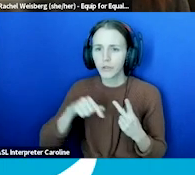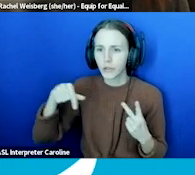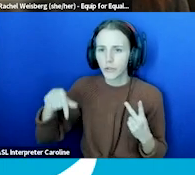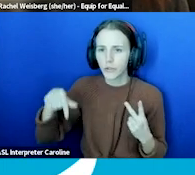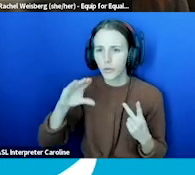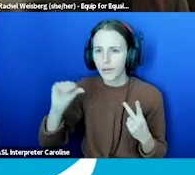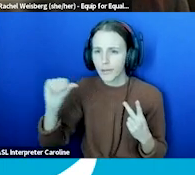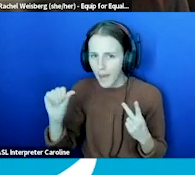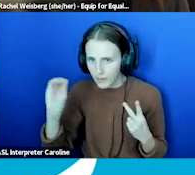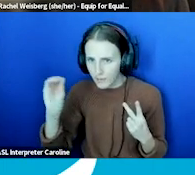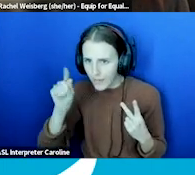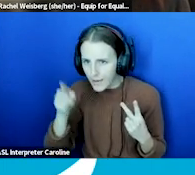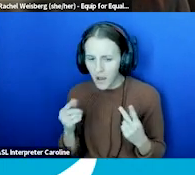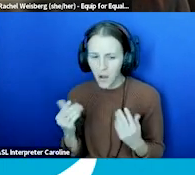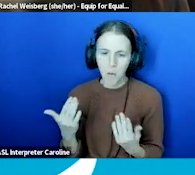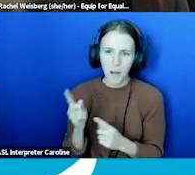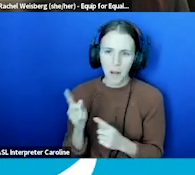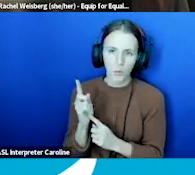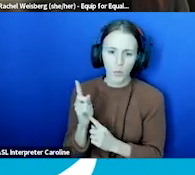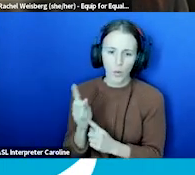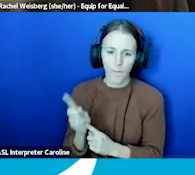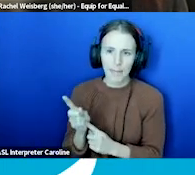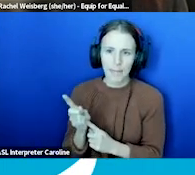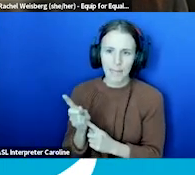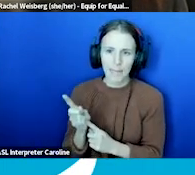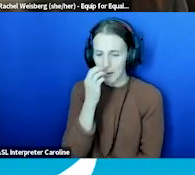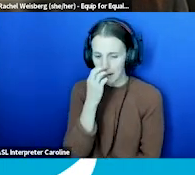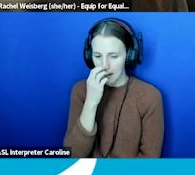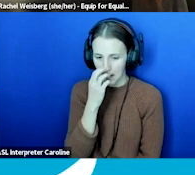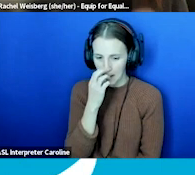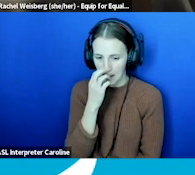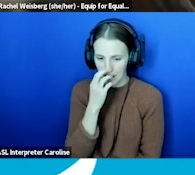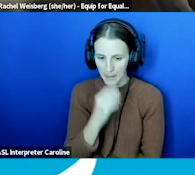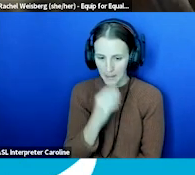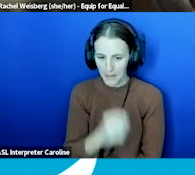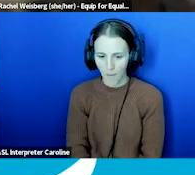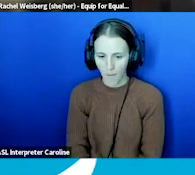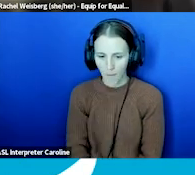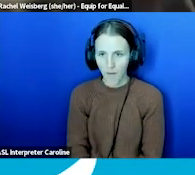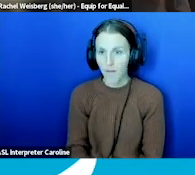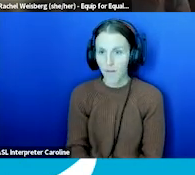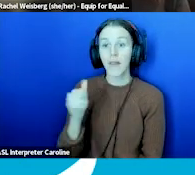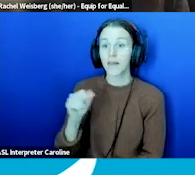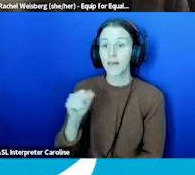COMMENTS. I DON'T SEE ANYTHING ELSE IN EITHER OF THE CHAT OR IN THE Q AND A SECTION. I WILL